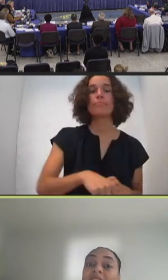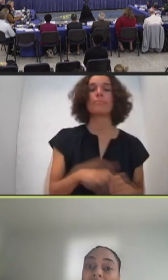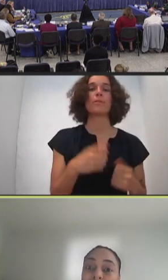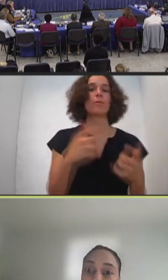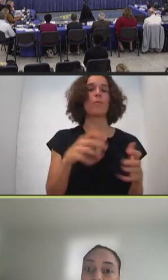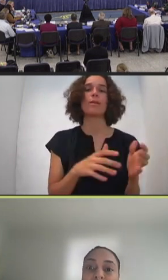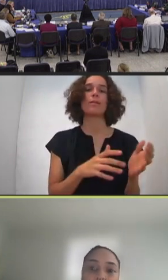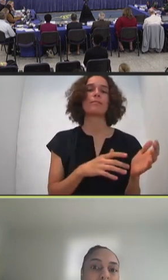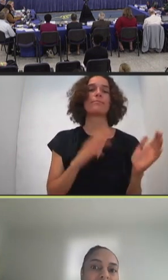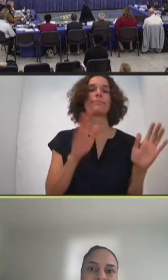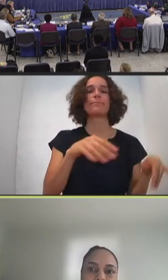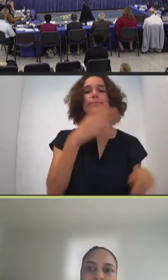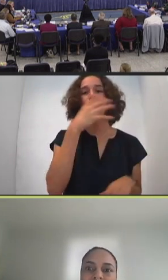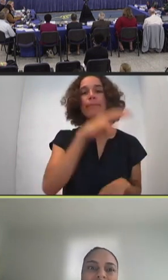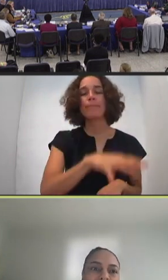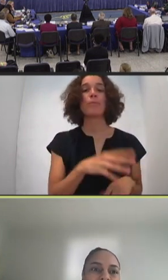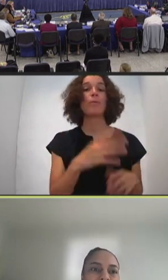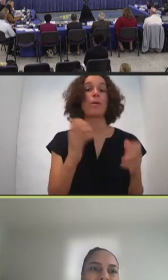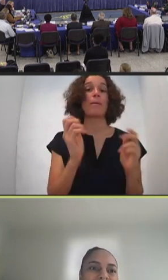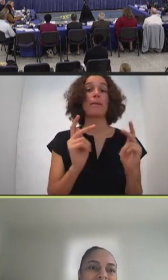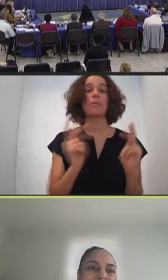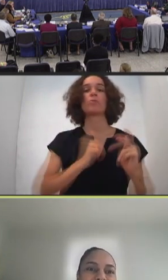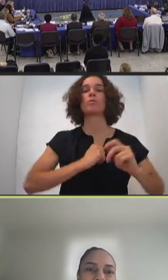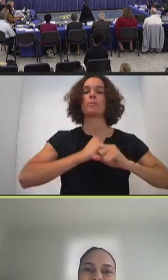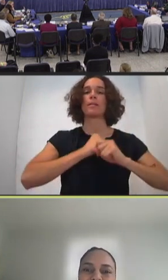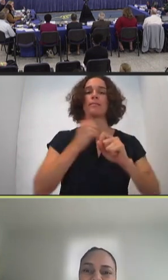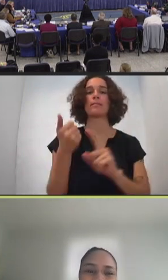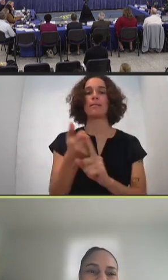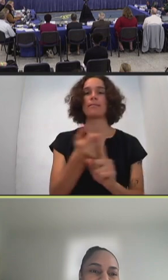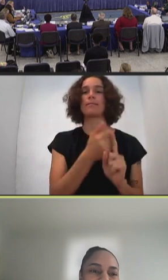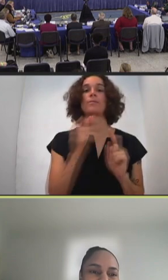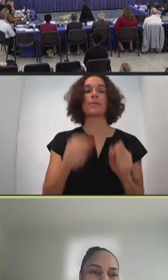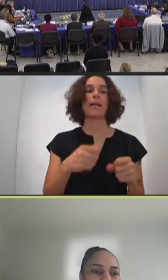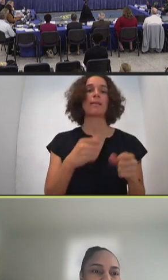can enjoy more of these moments in their lives. So, this is just -- it's really,